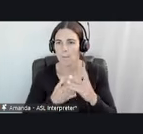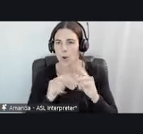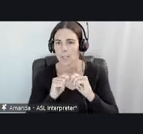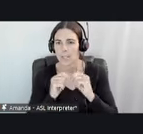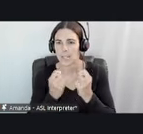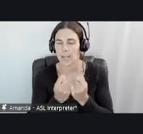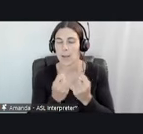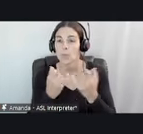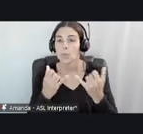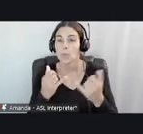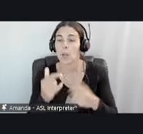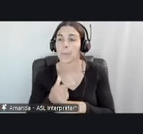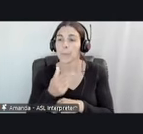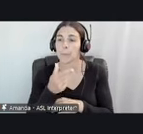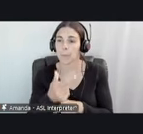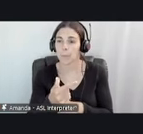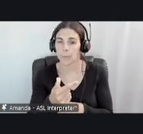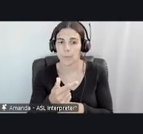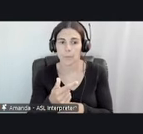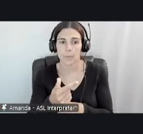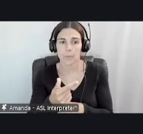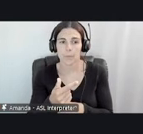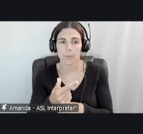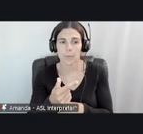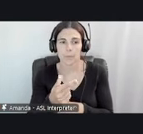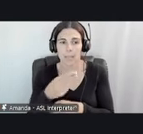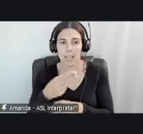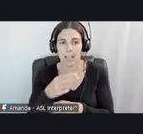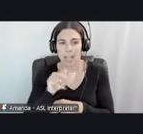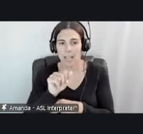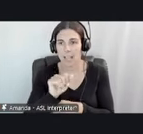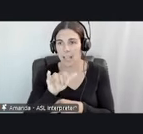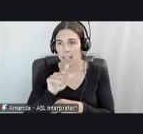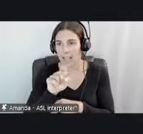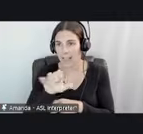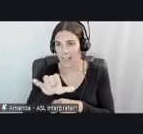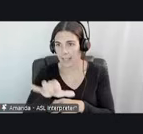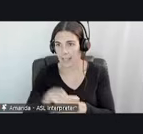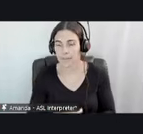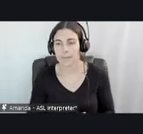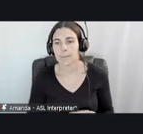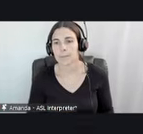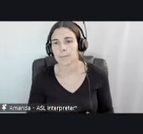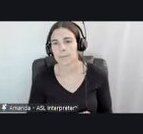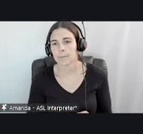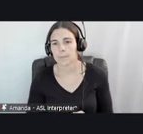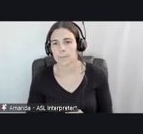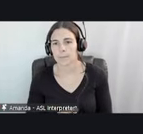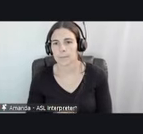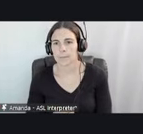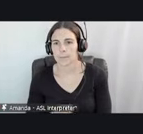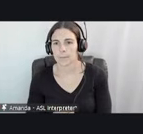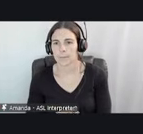interim vice president of region five, Haley Sink. Haley, thank you so much, Cindy. Good afternoon,